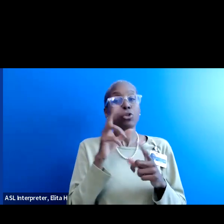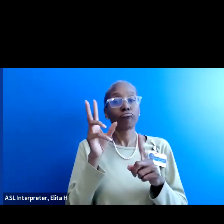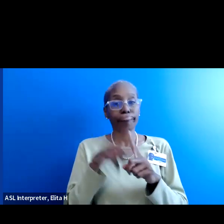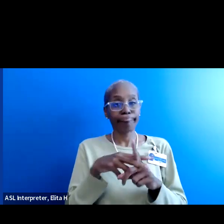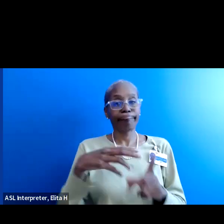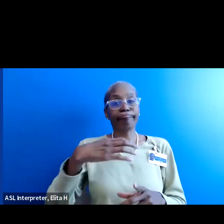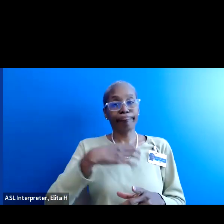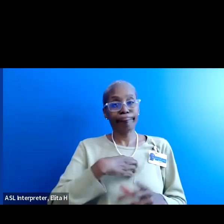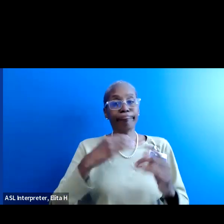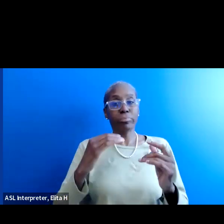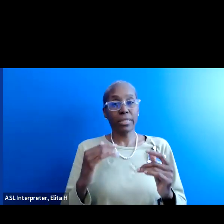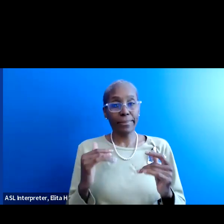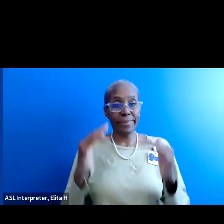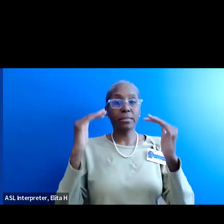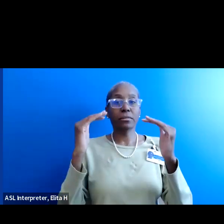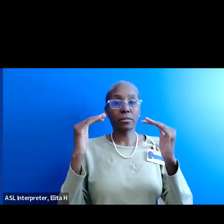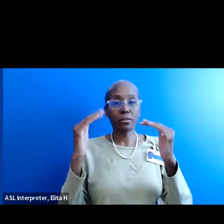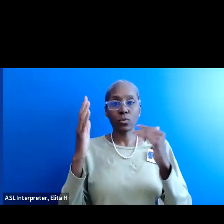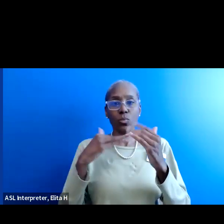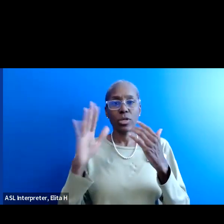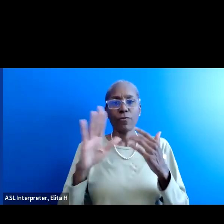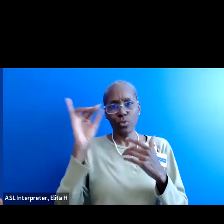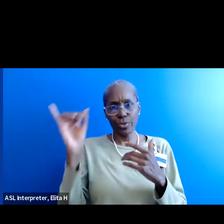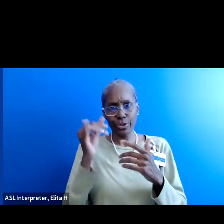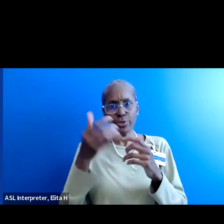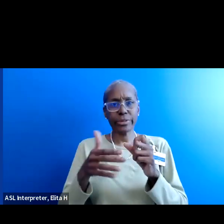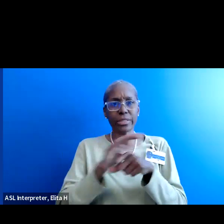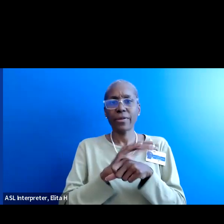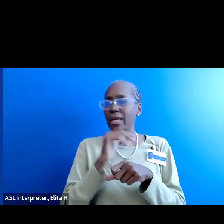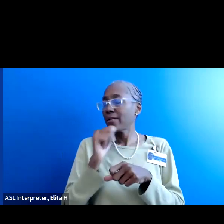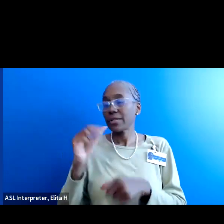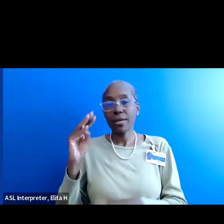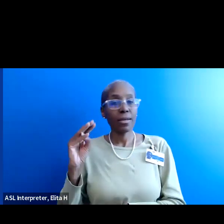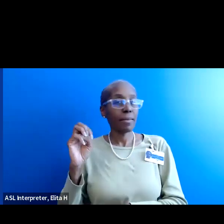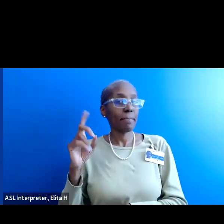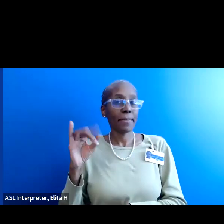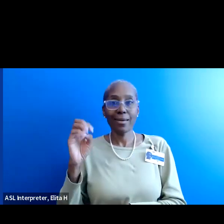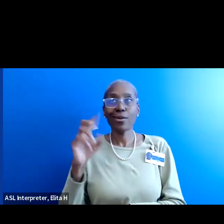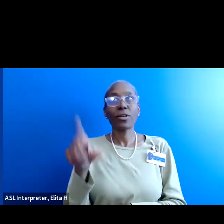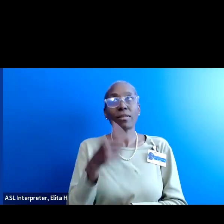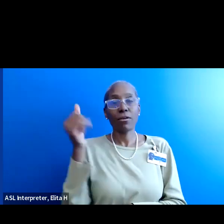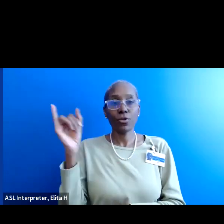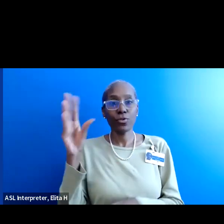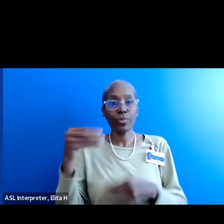And you've asked, whatever your insurance coverage is and if it's not Medicare, your other insurance provider and you can appeal it because